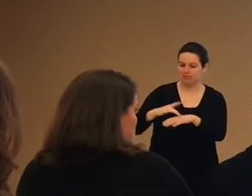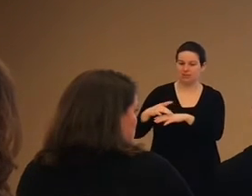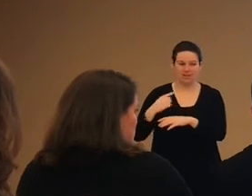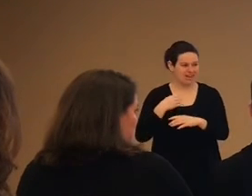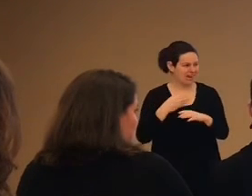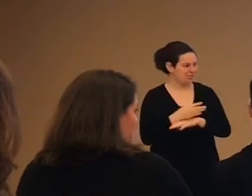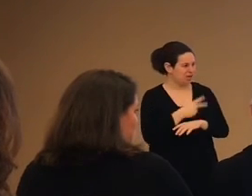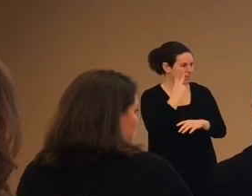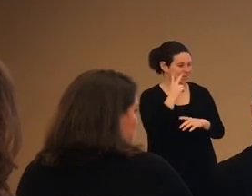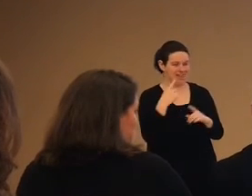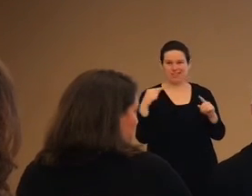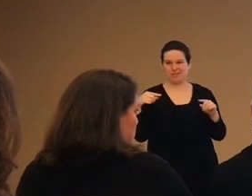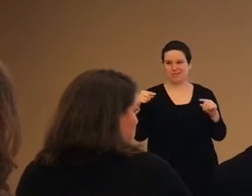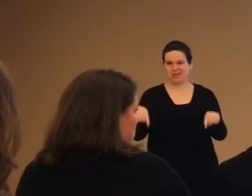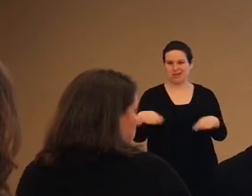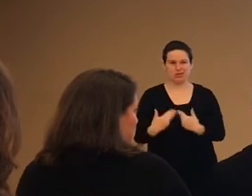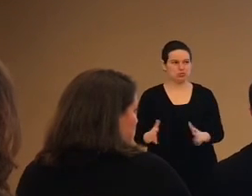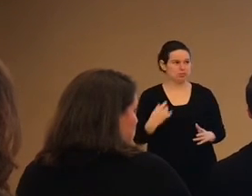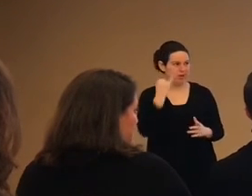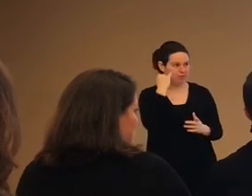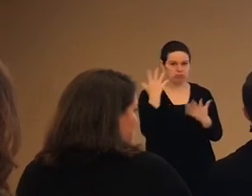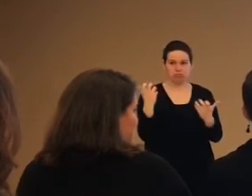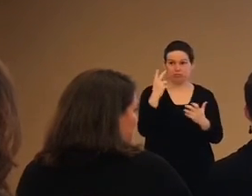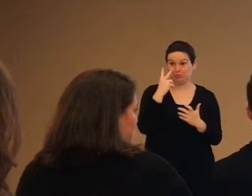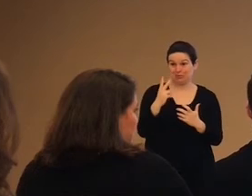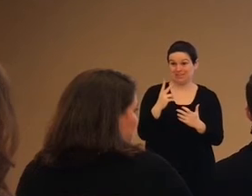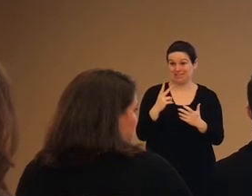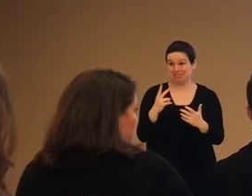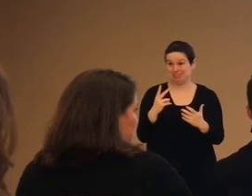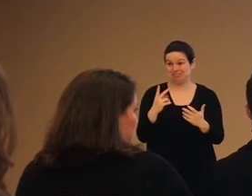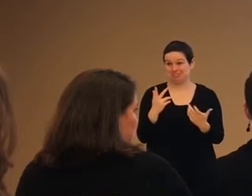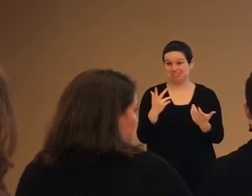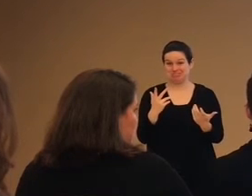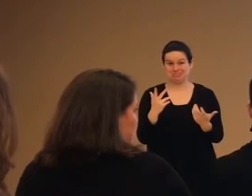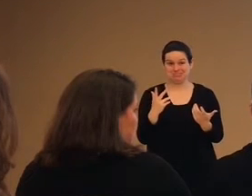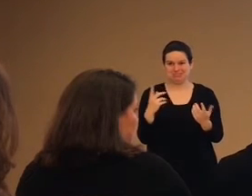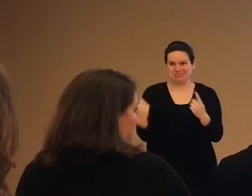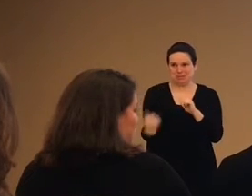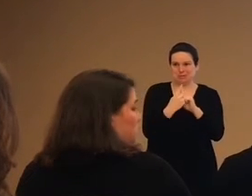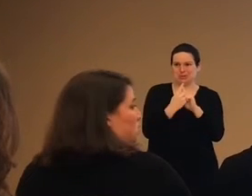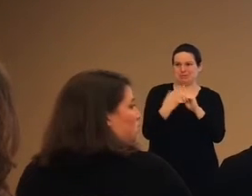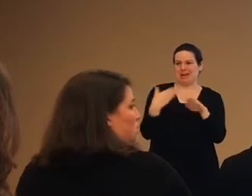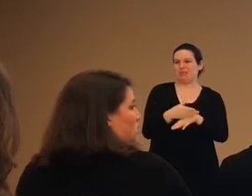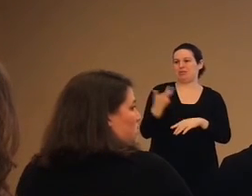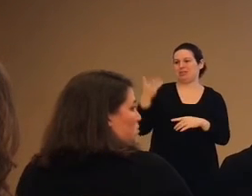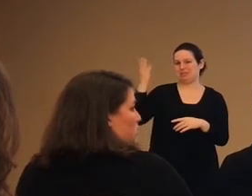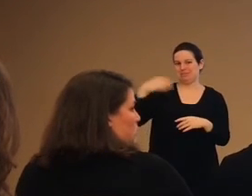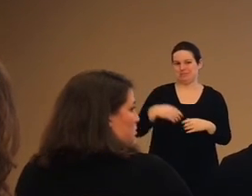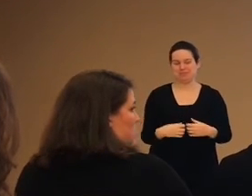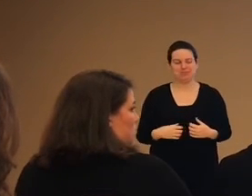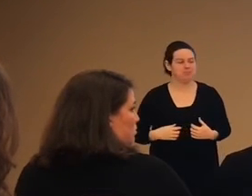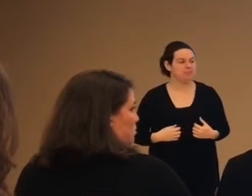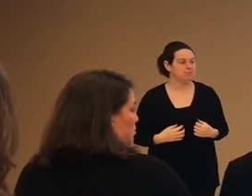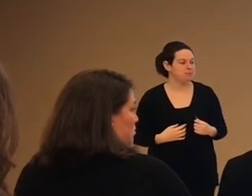We made down in this room so if you would like to see them Come talk to me after the speak after this talk so